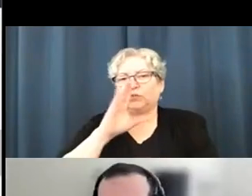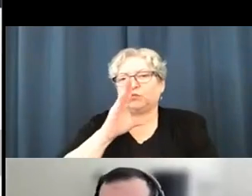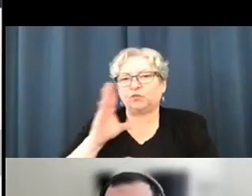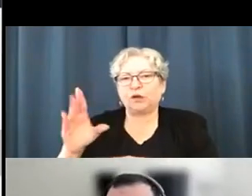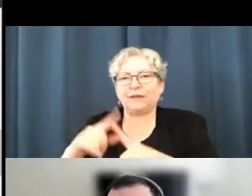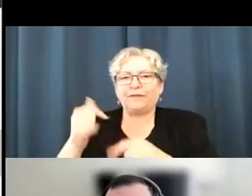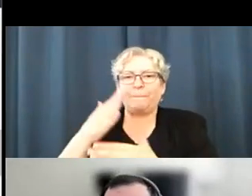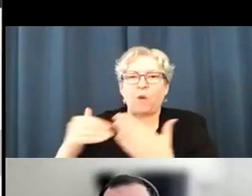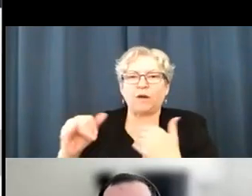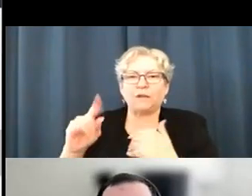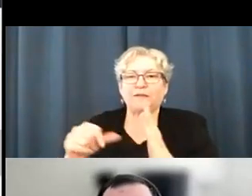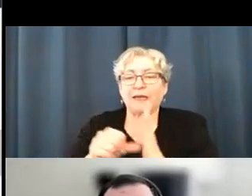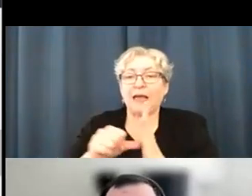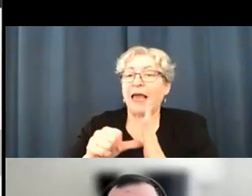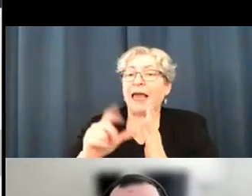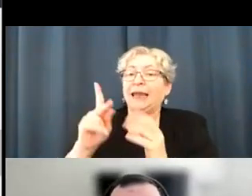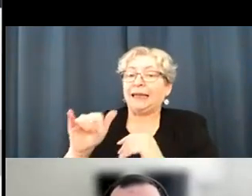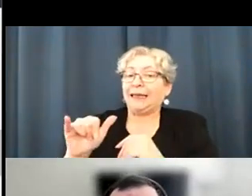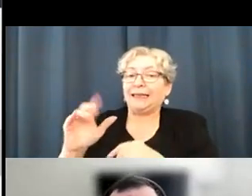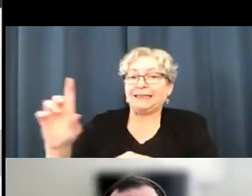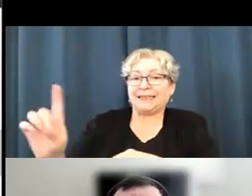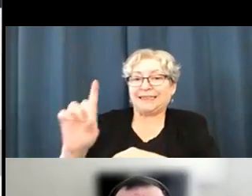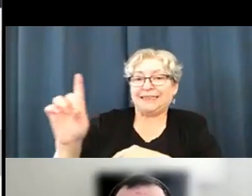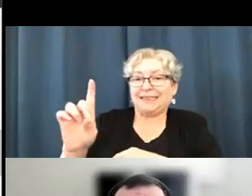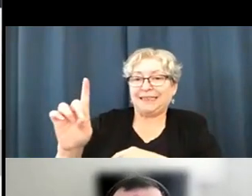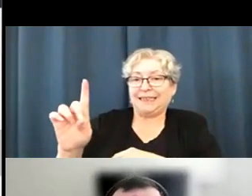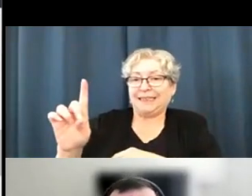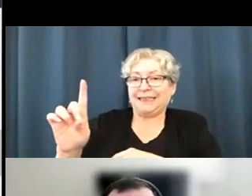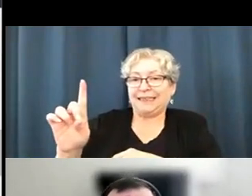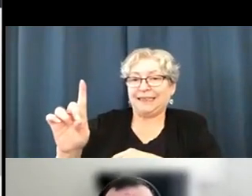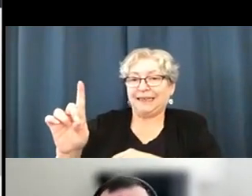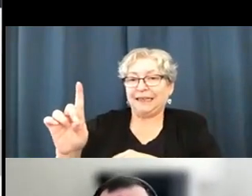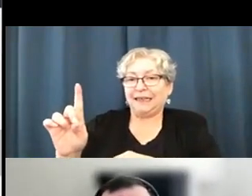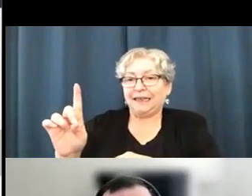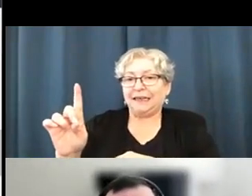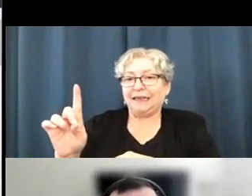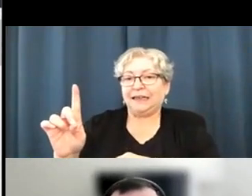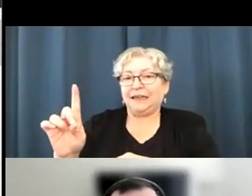And the key is actually D with NVDA. So, I'm gonna go ahead and press Shift D to go back up through some of the regions so you can hear them.